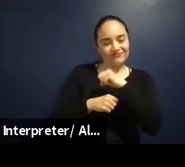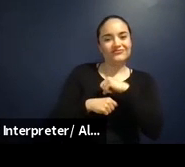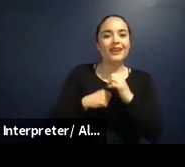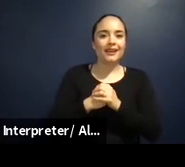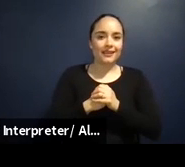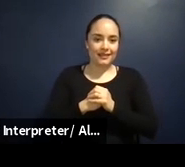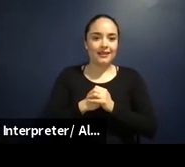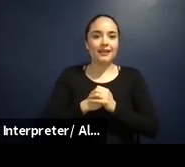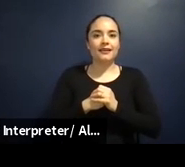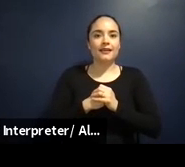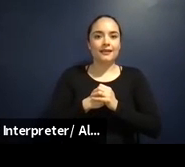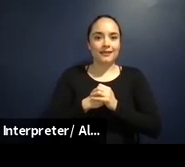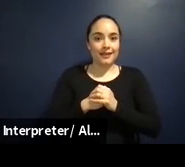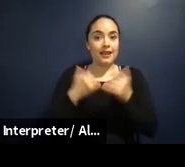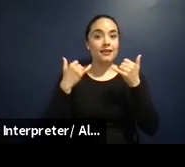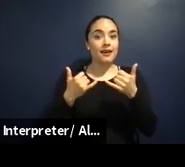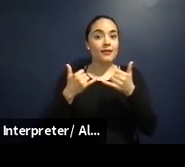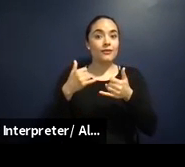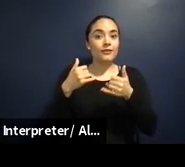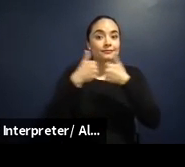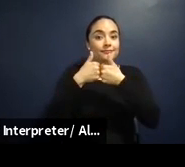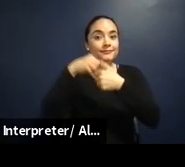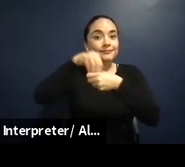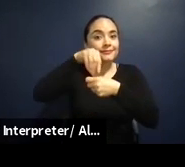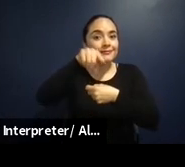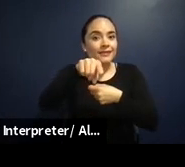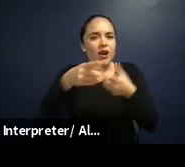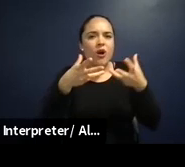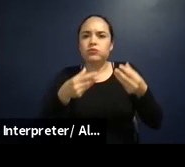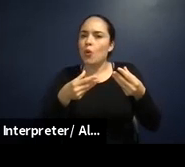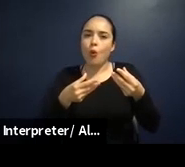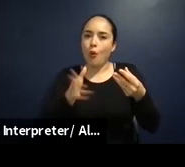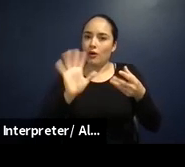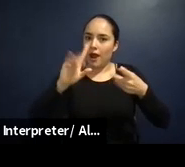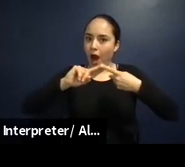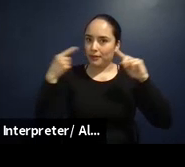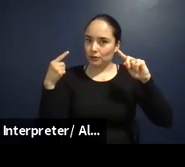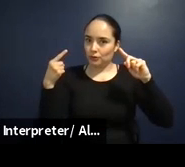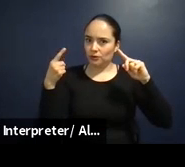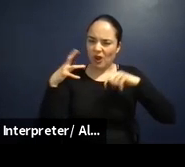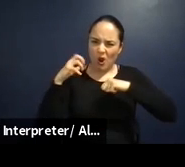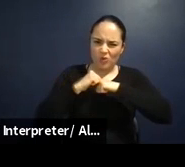Minecraft, if we go down deep underground, or into mine shafts, we'll find diamonds. So we mine the